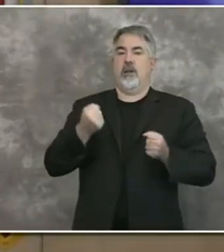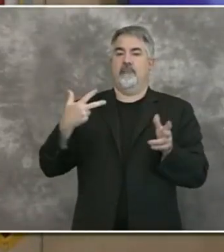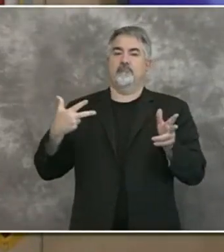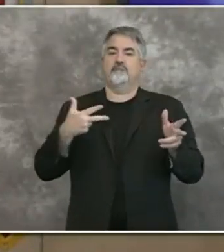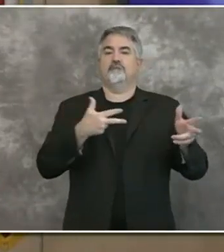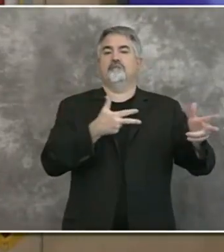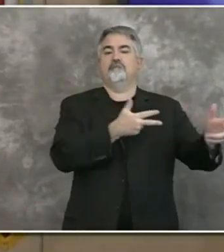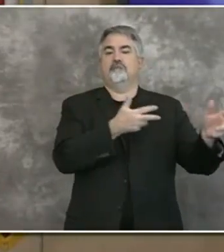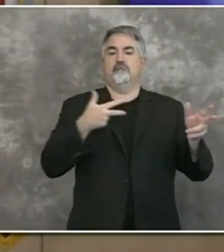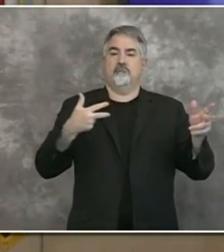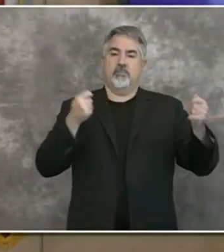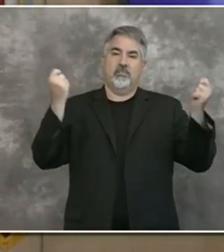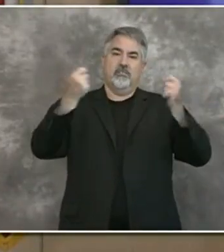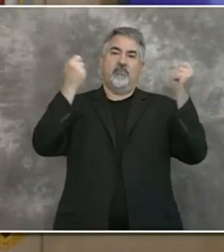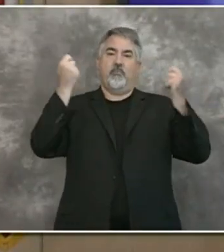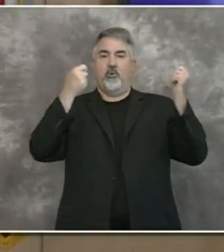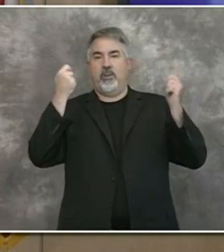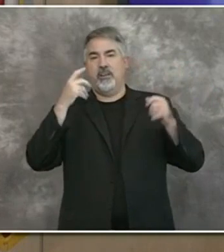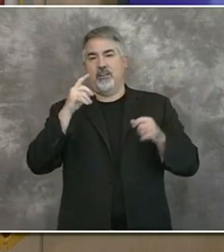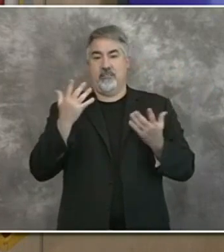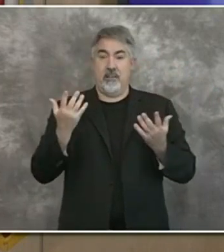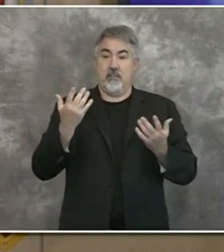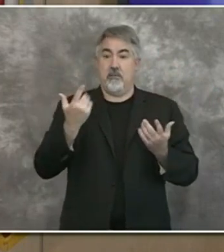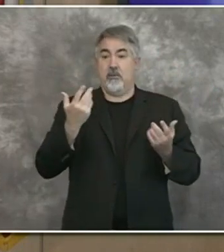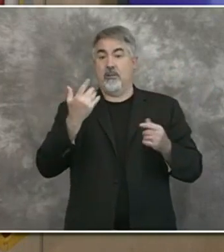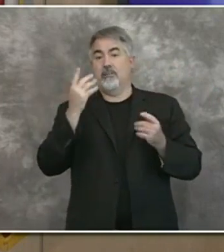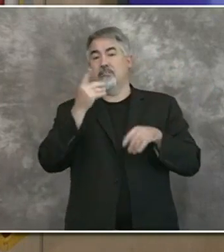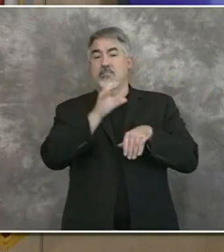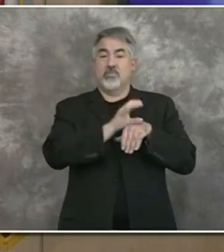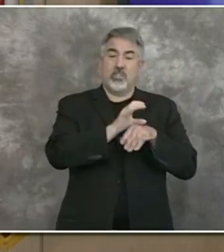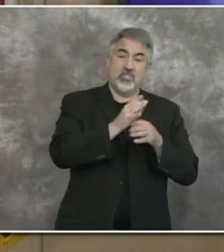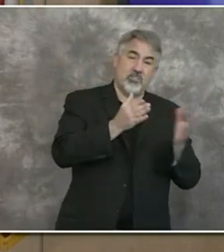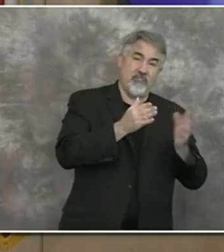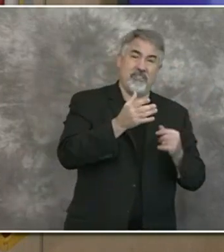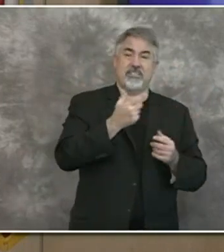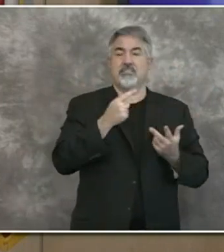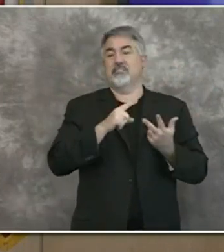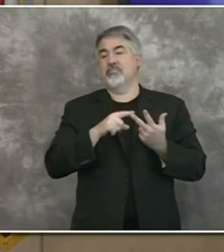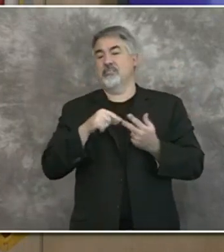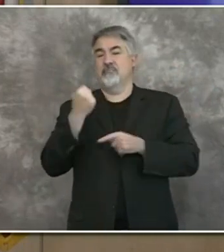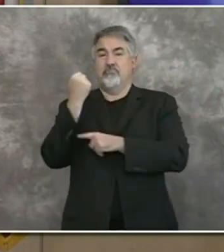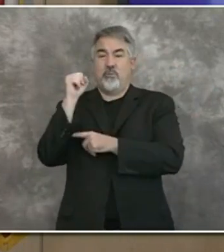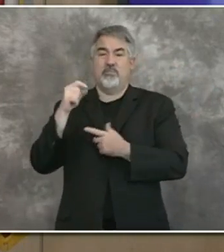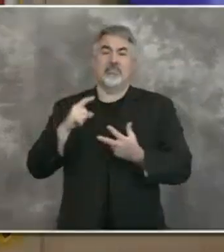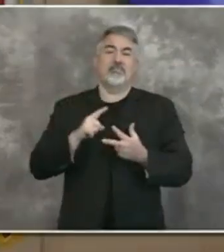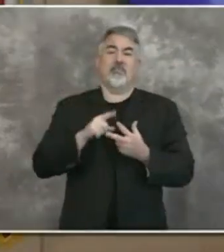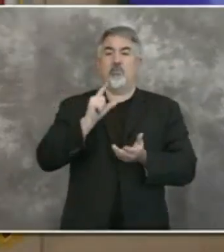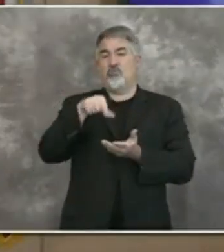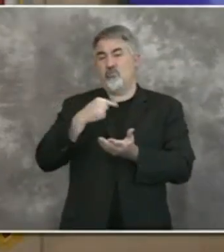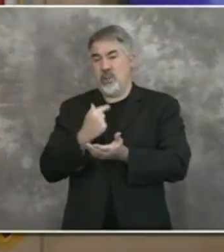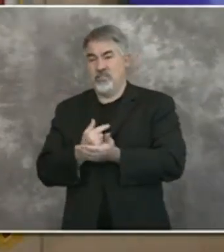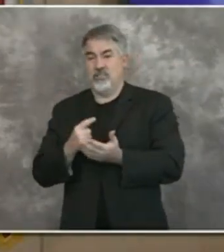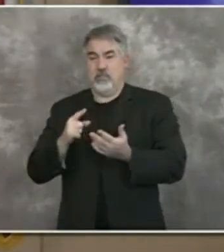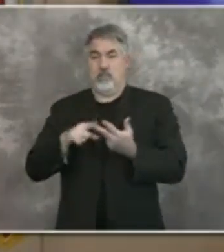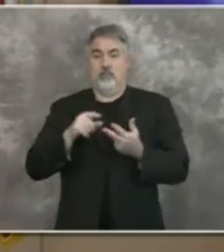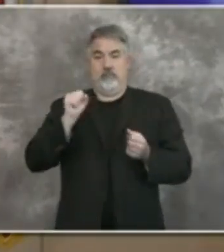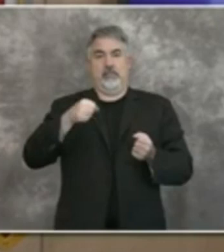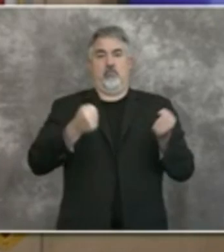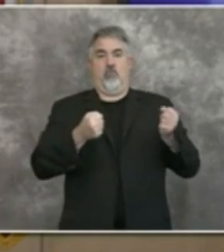THROUGH OR DRIVE UP GRADUATIONS THE GOVERNOR'S PROVIDED GUIDANCE ON DRIVE-THRU. CEREMONIES OR DRIVE-THRU EVENTS WHETHER THEY